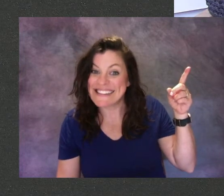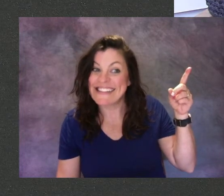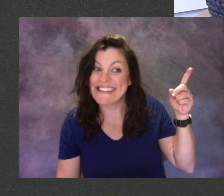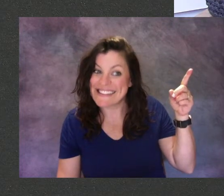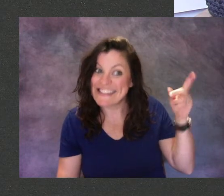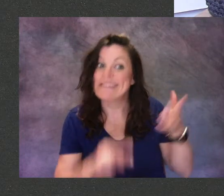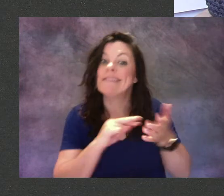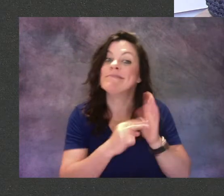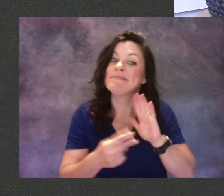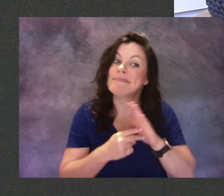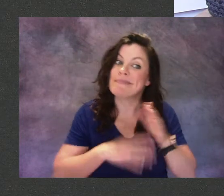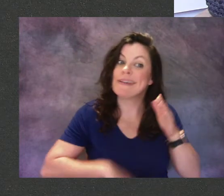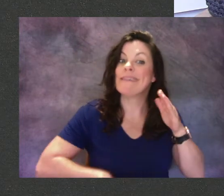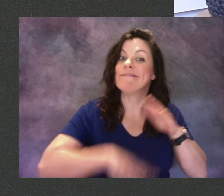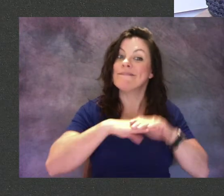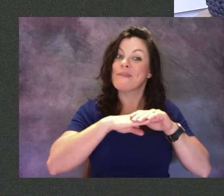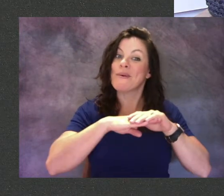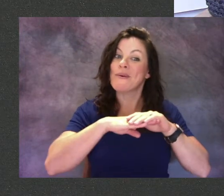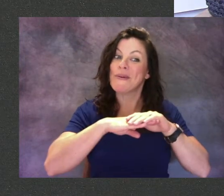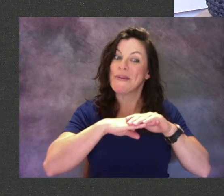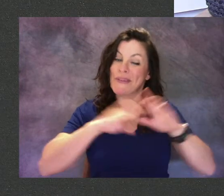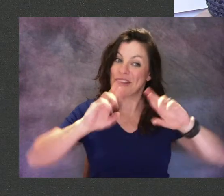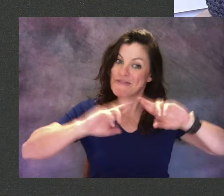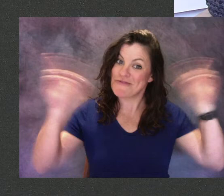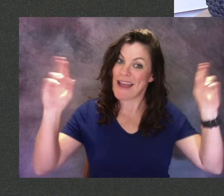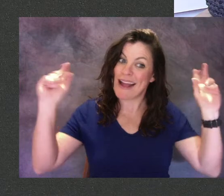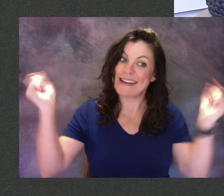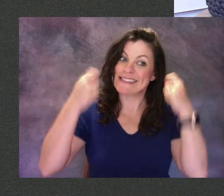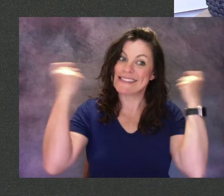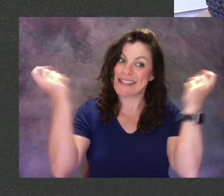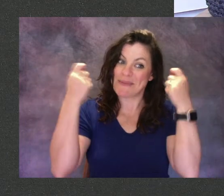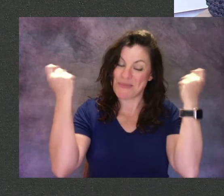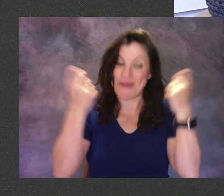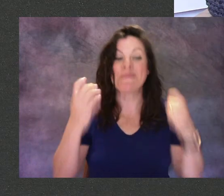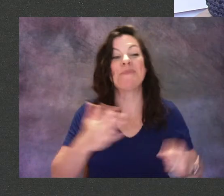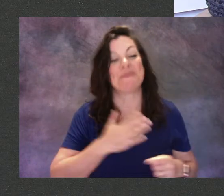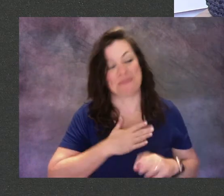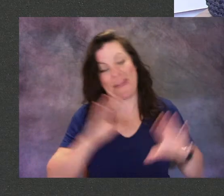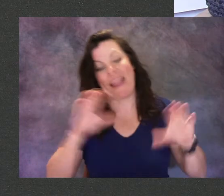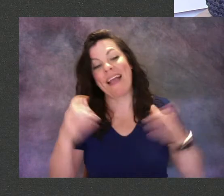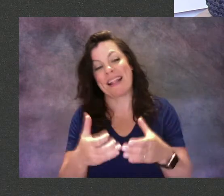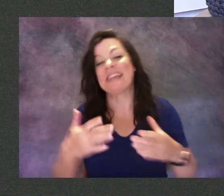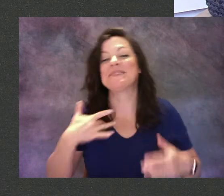that is when you will do something special. Like I said, in my class, we do a dance party.